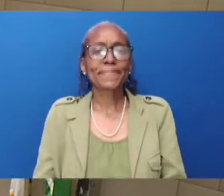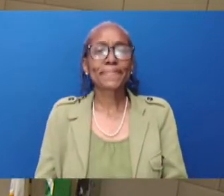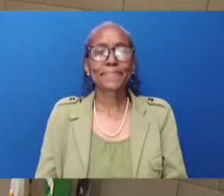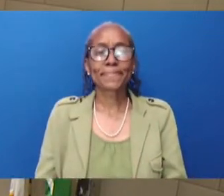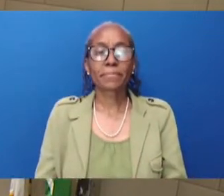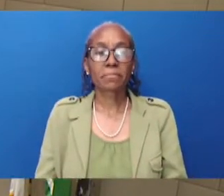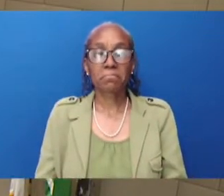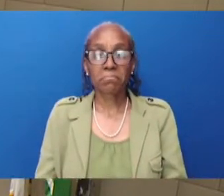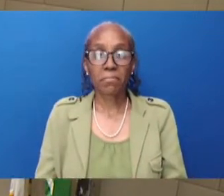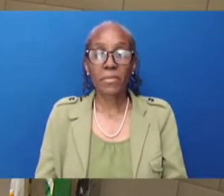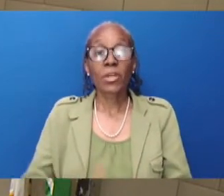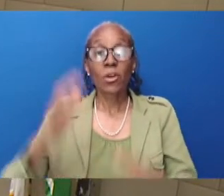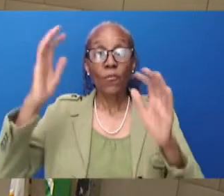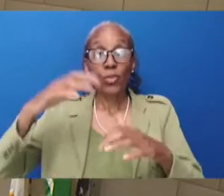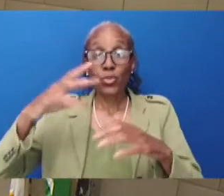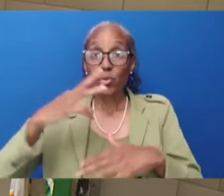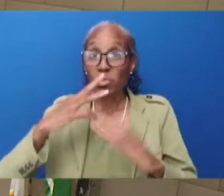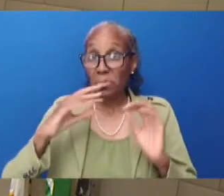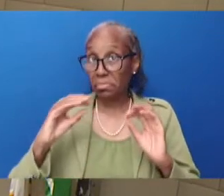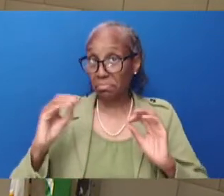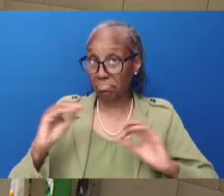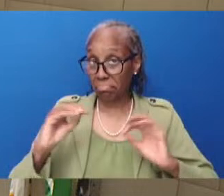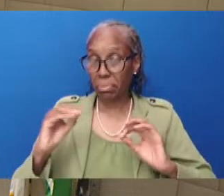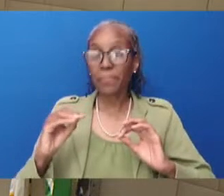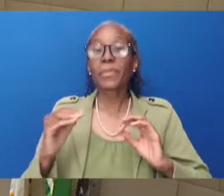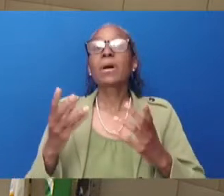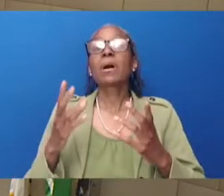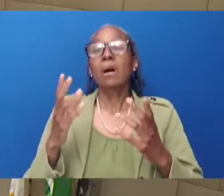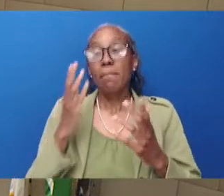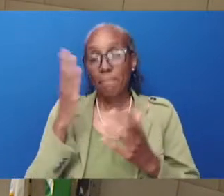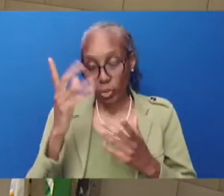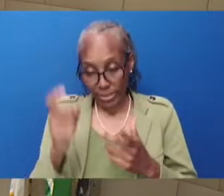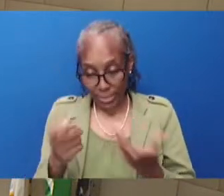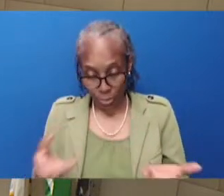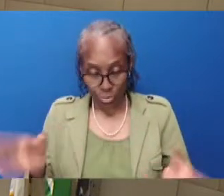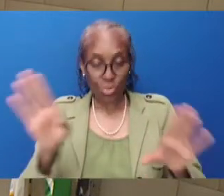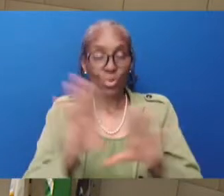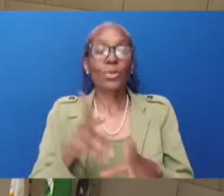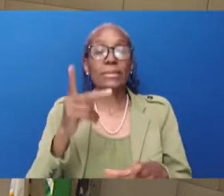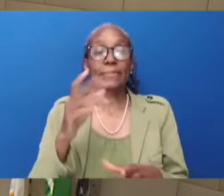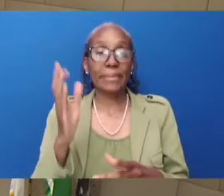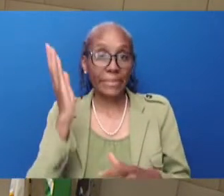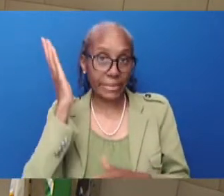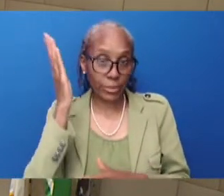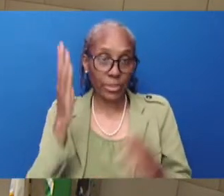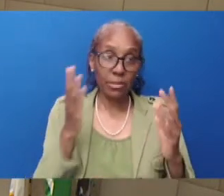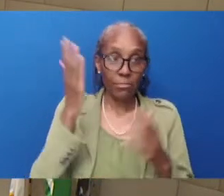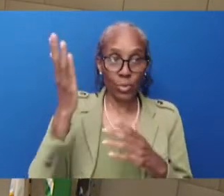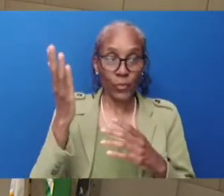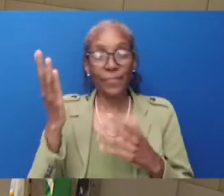OPPOSED? AYES HAVE IT.